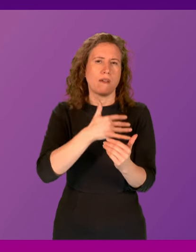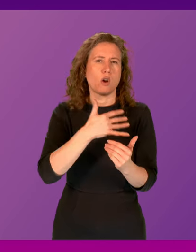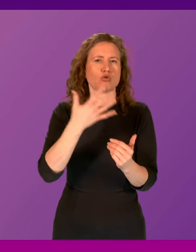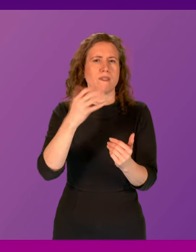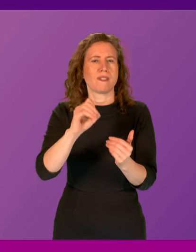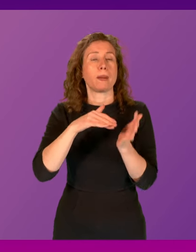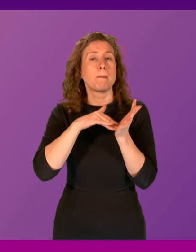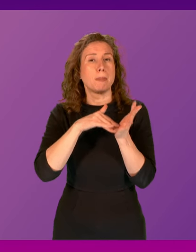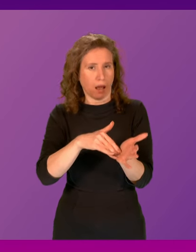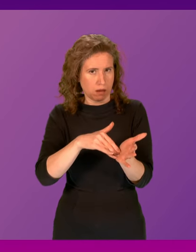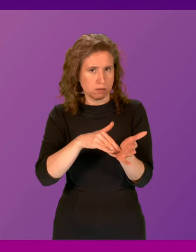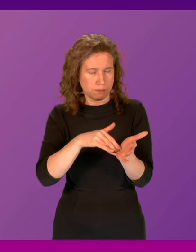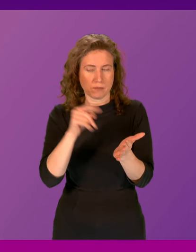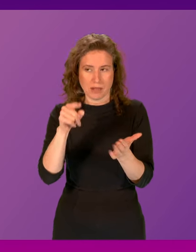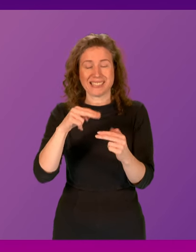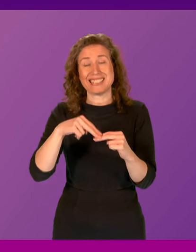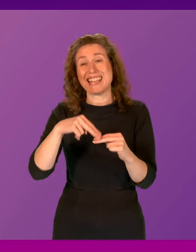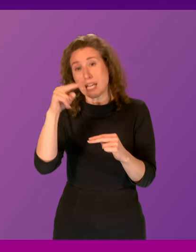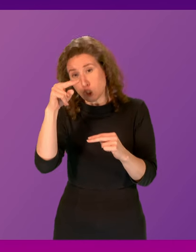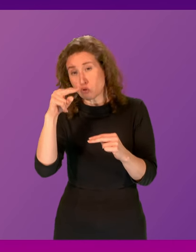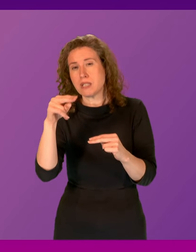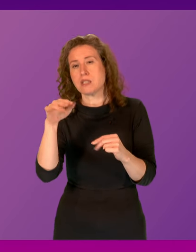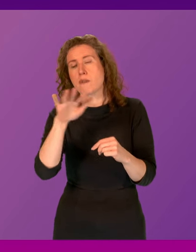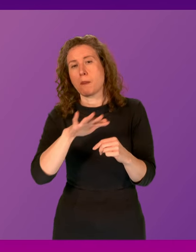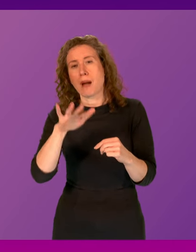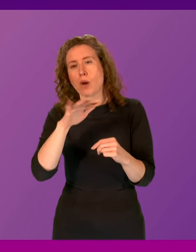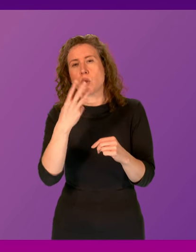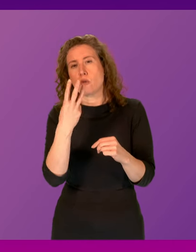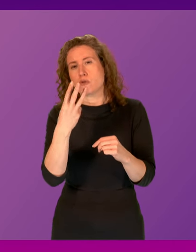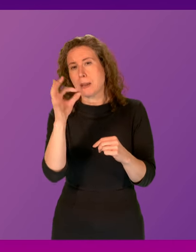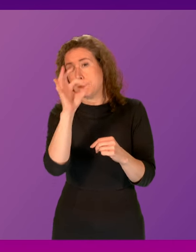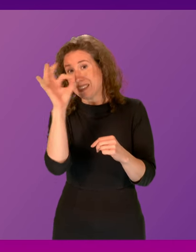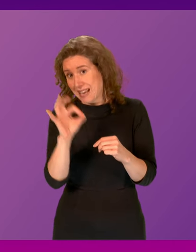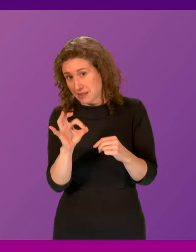million, which is a real-terms increase of almost 3 per cent, and NHS Grampian will